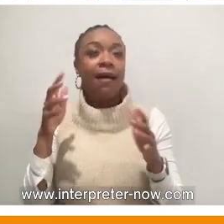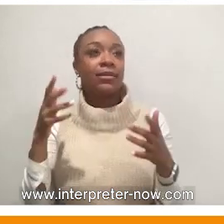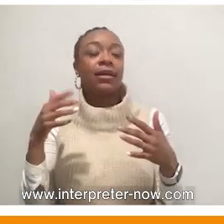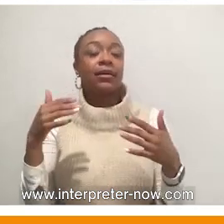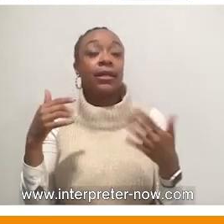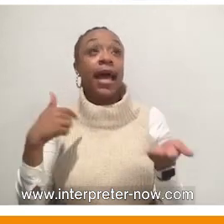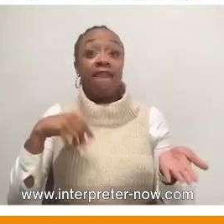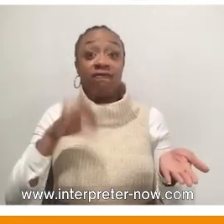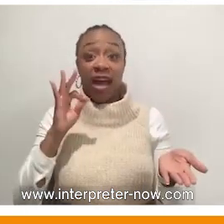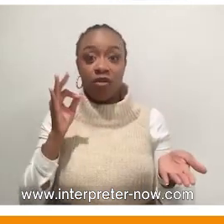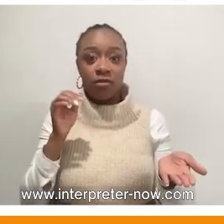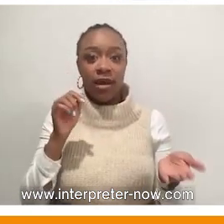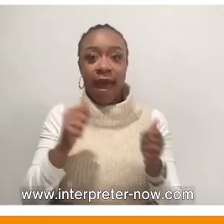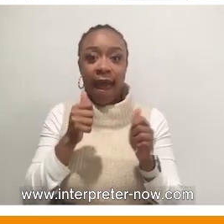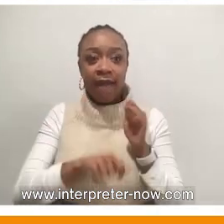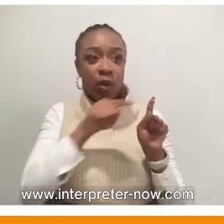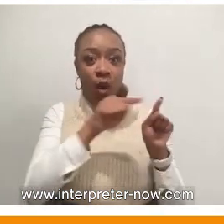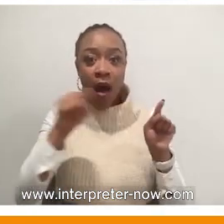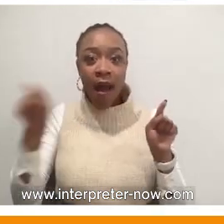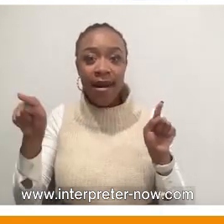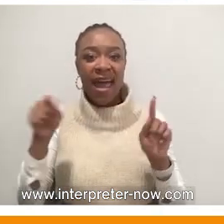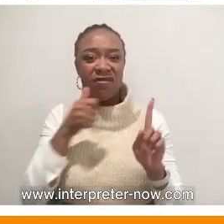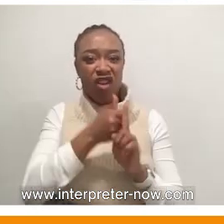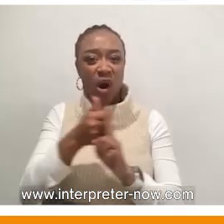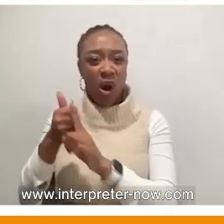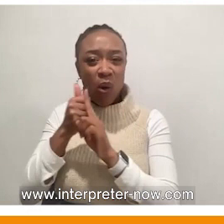Like, what I found is that everyone has their own definition of professionalism.